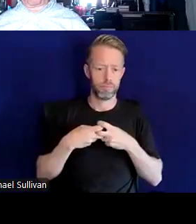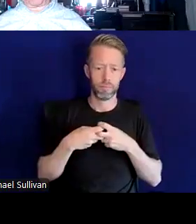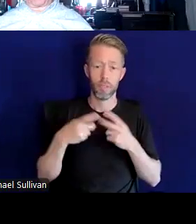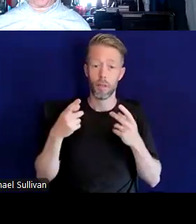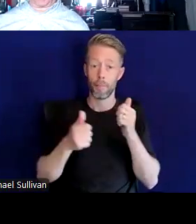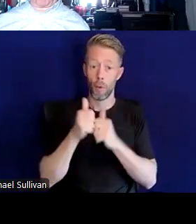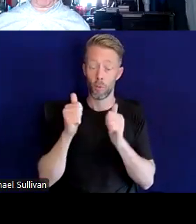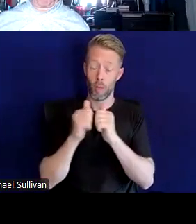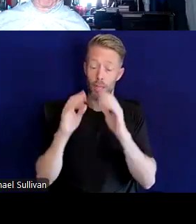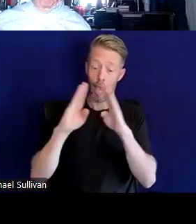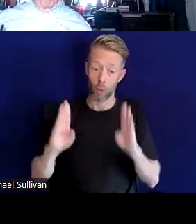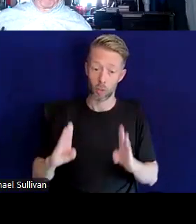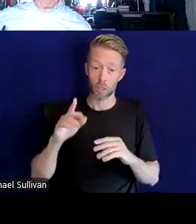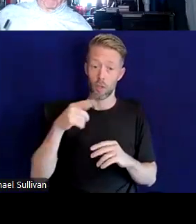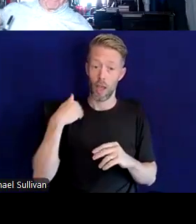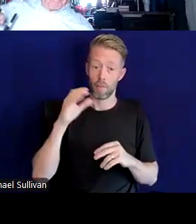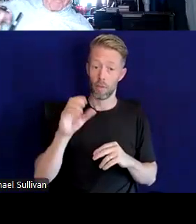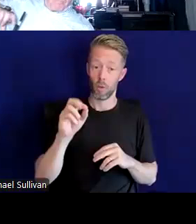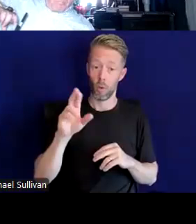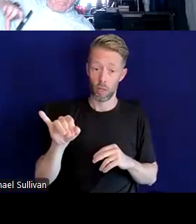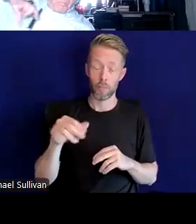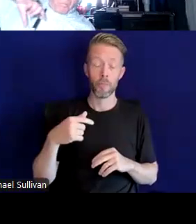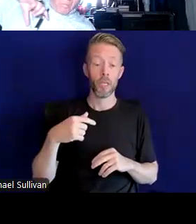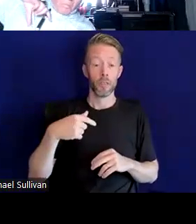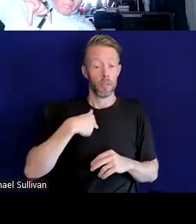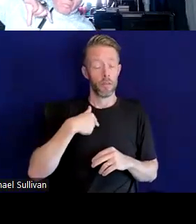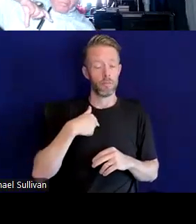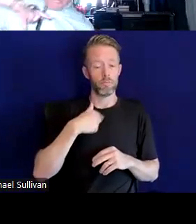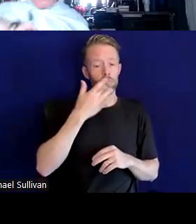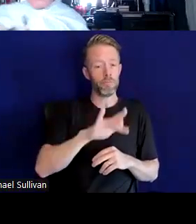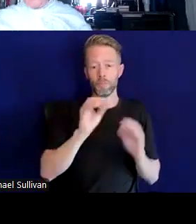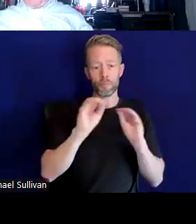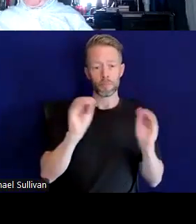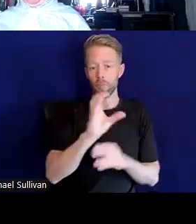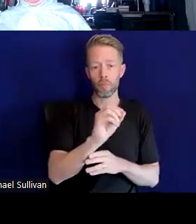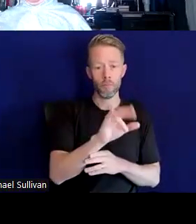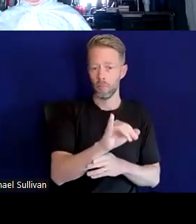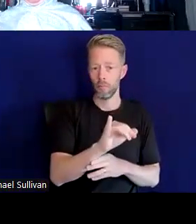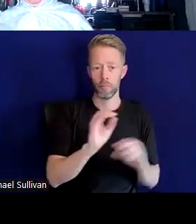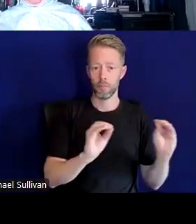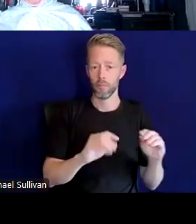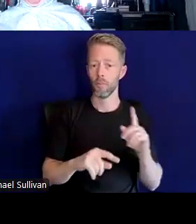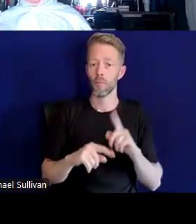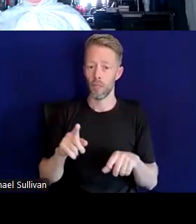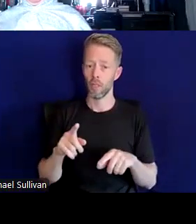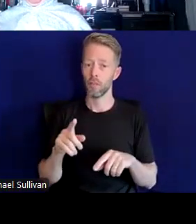housing and opportunities. It did hinder my obtaining